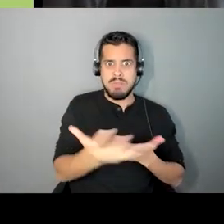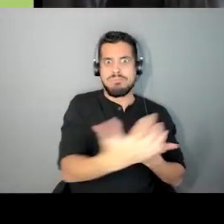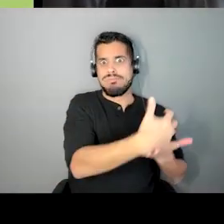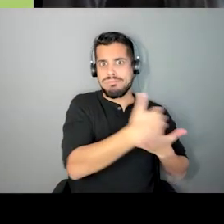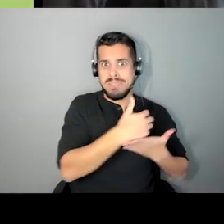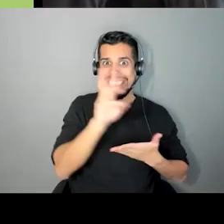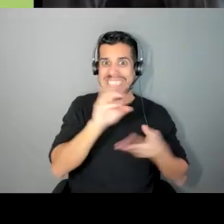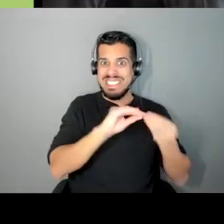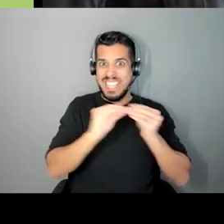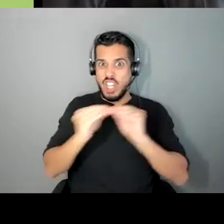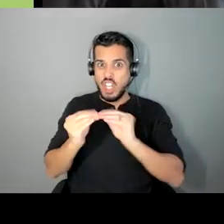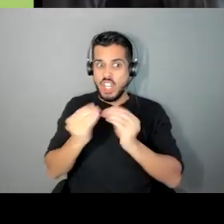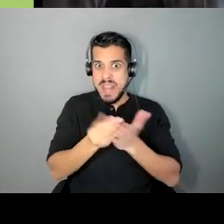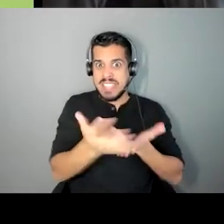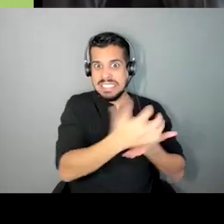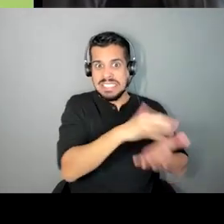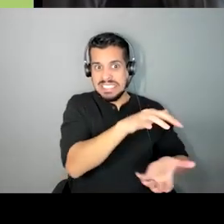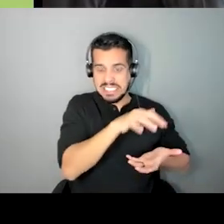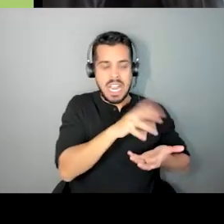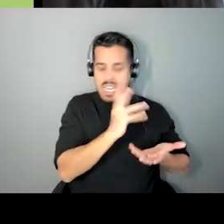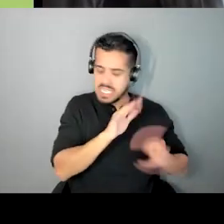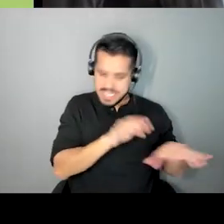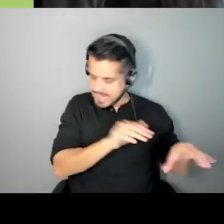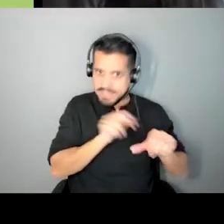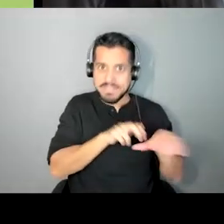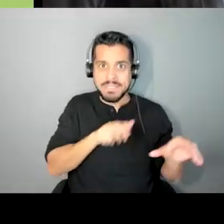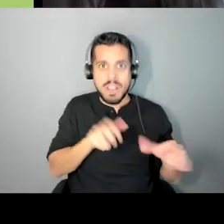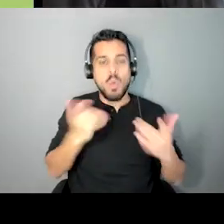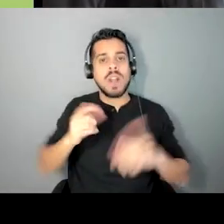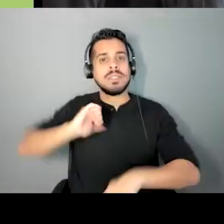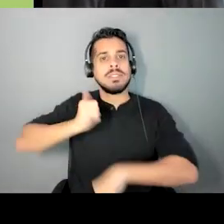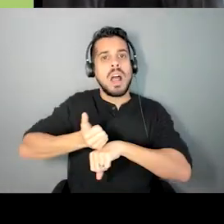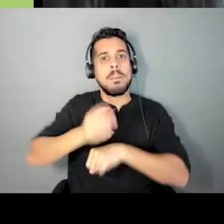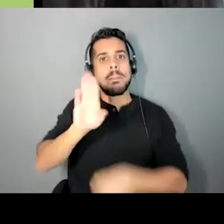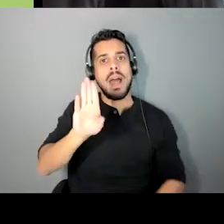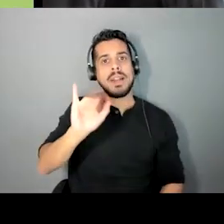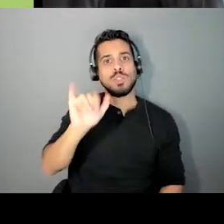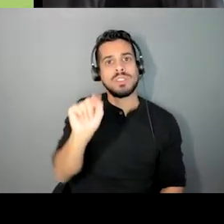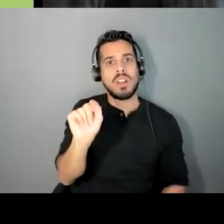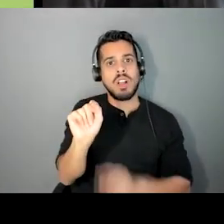uh... to start, uh... Blind Institute of Technology. Now, some of you might be wondering